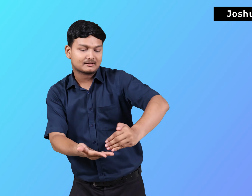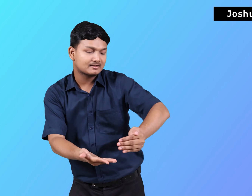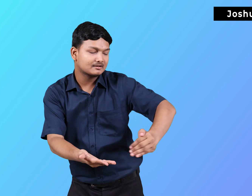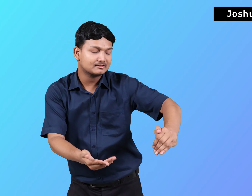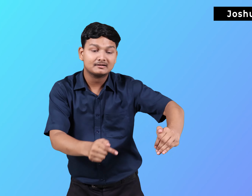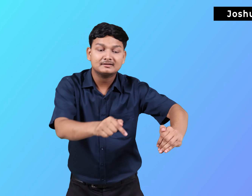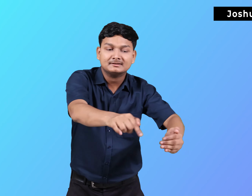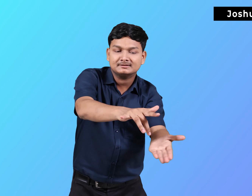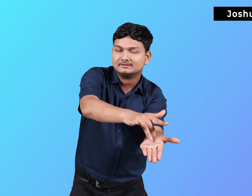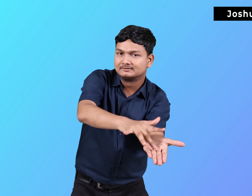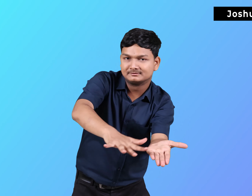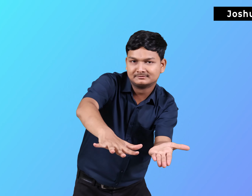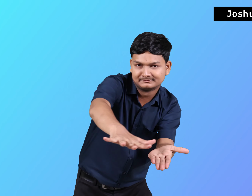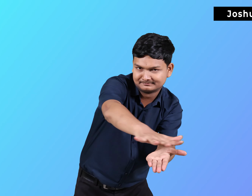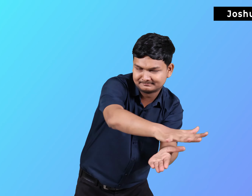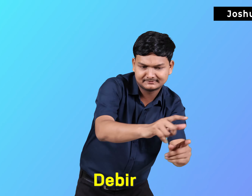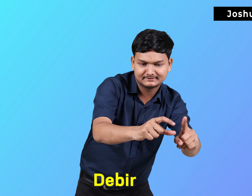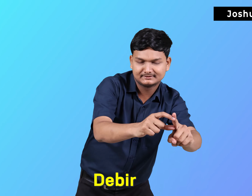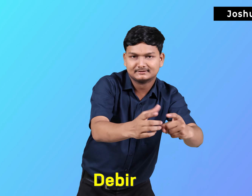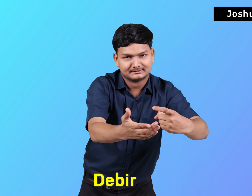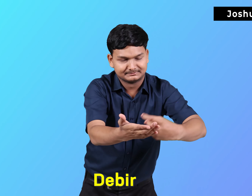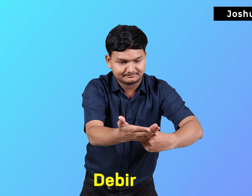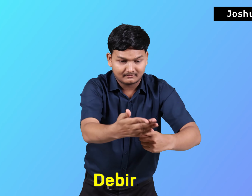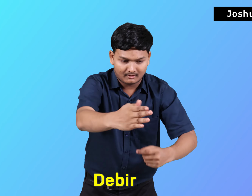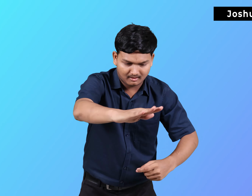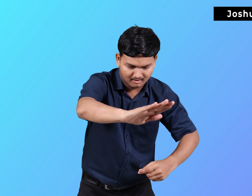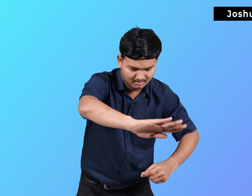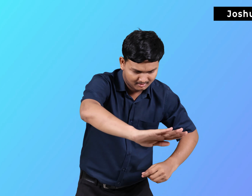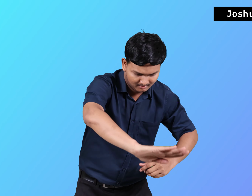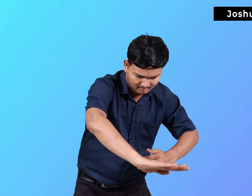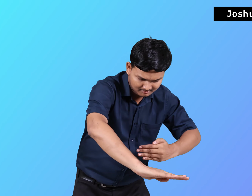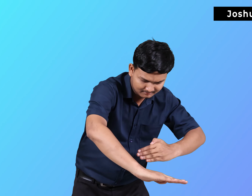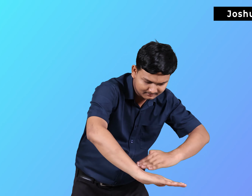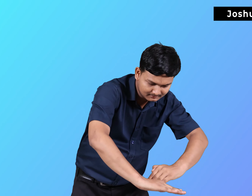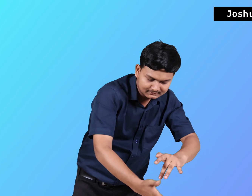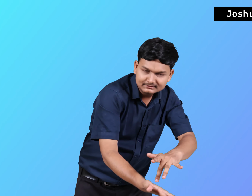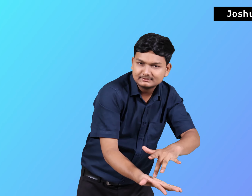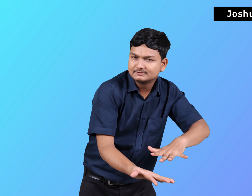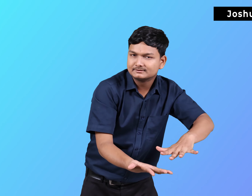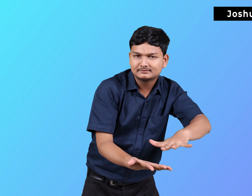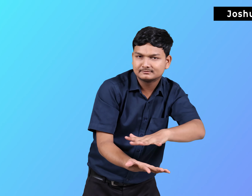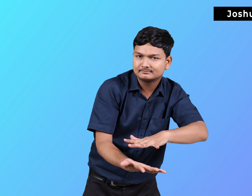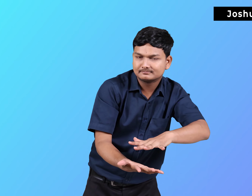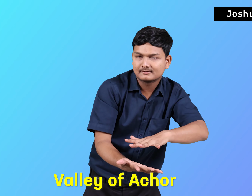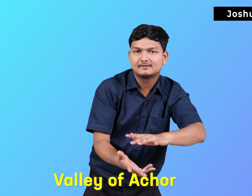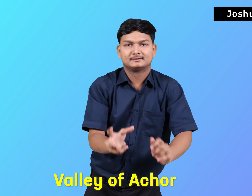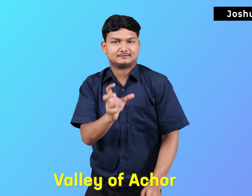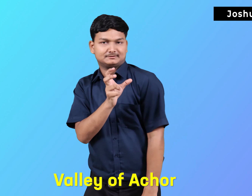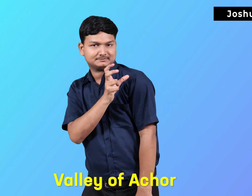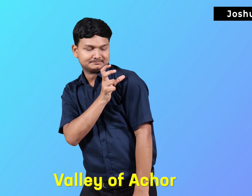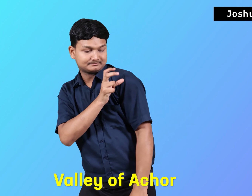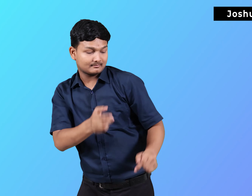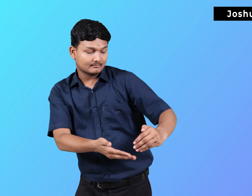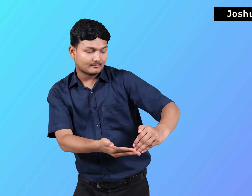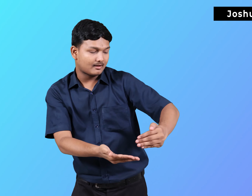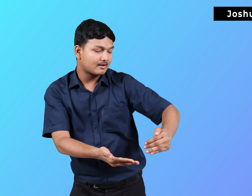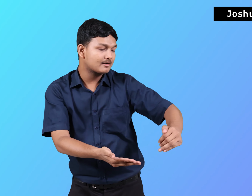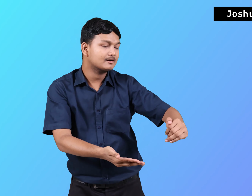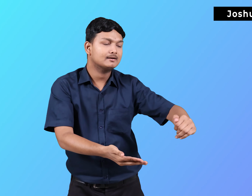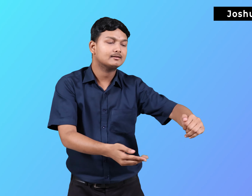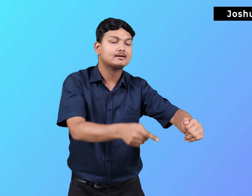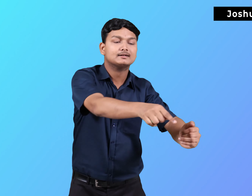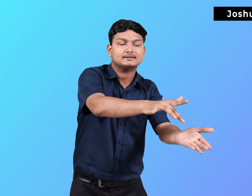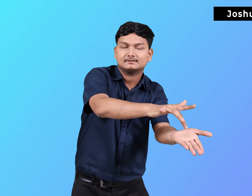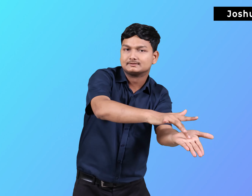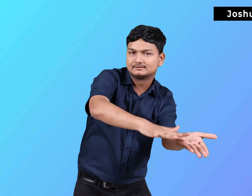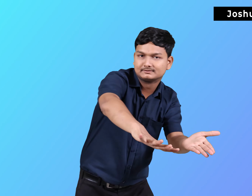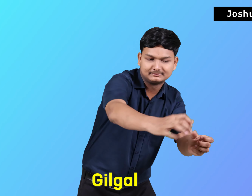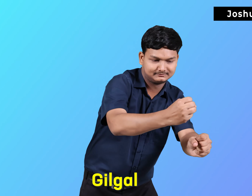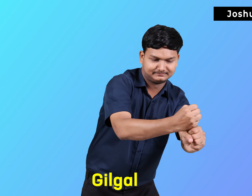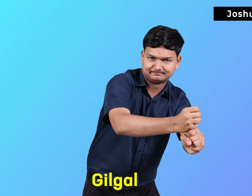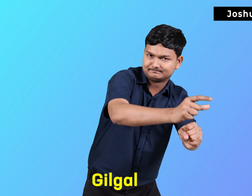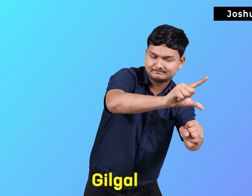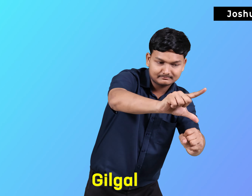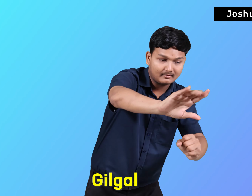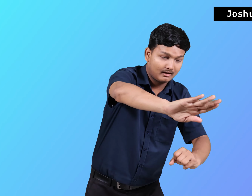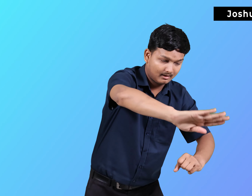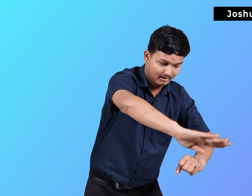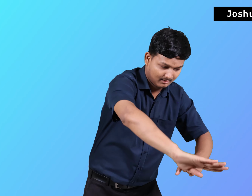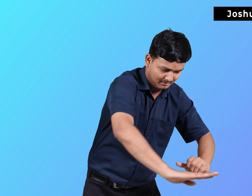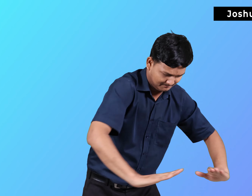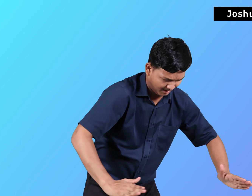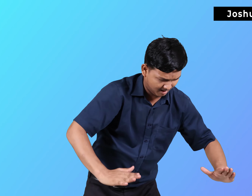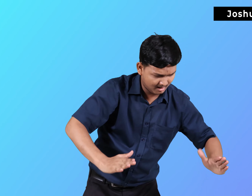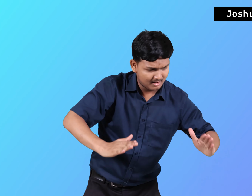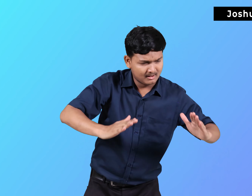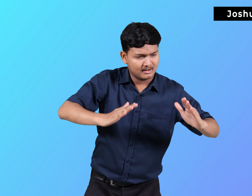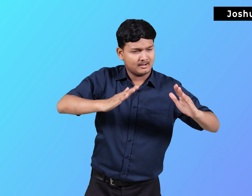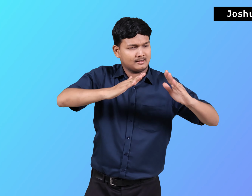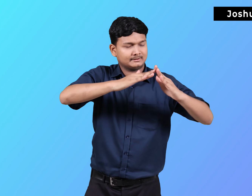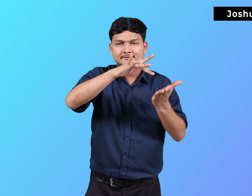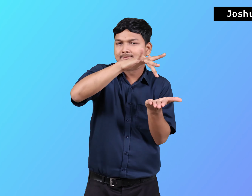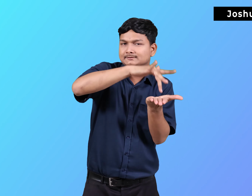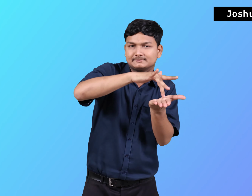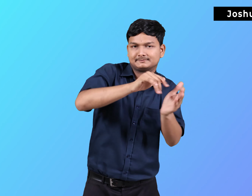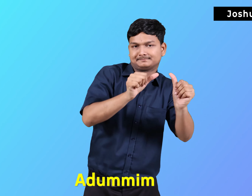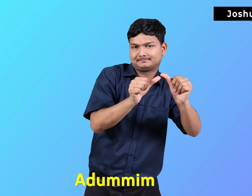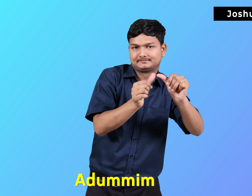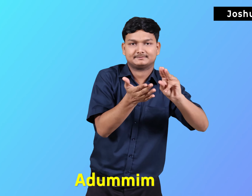Then the northern border went through the Valley of Achor to Debir. There the border turned to the north and went to Gilgal. Gilgal is across from the road that goes through the mountain of Adummim.